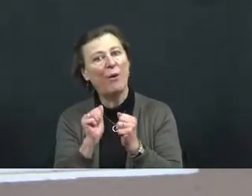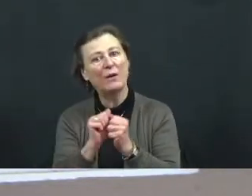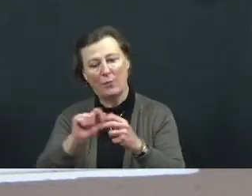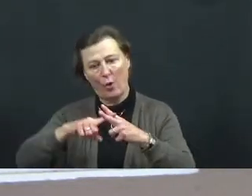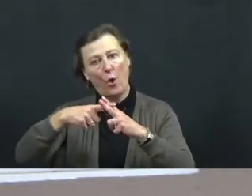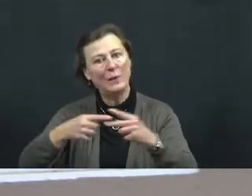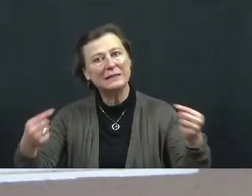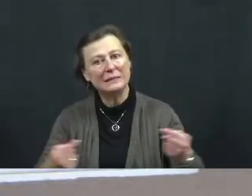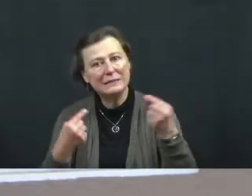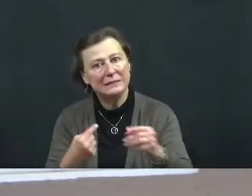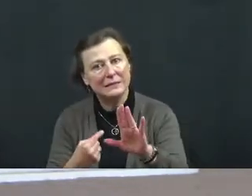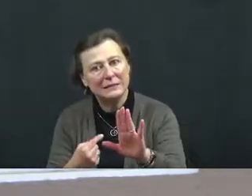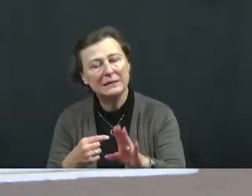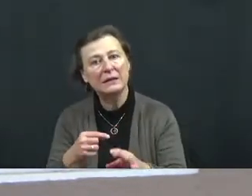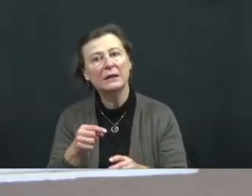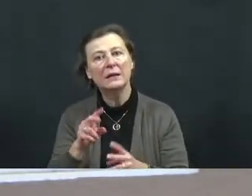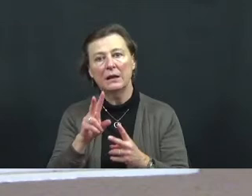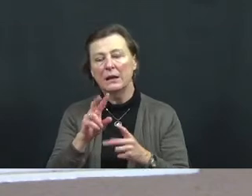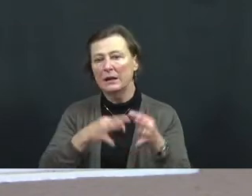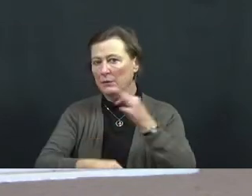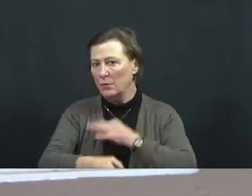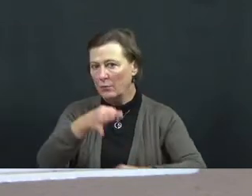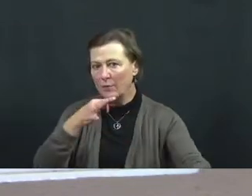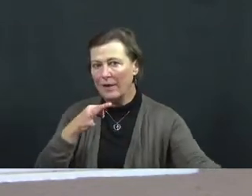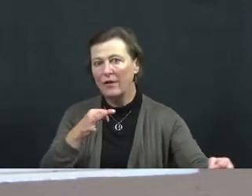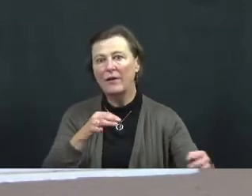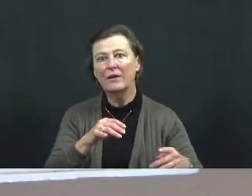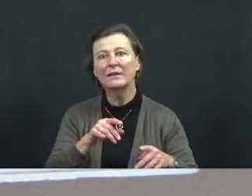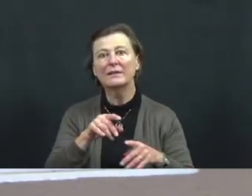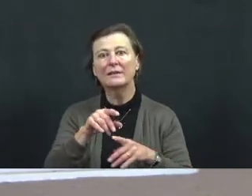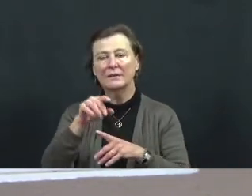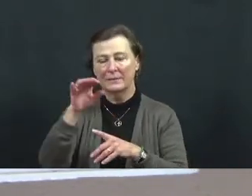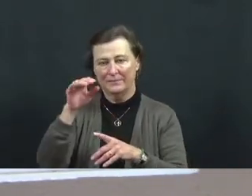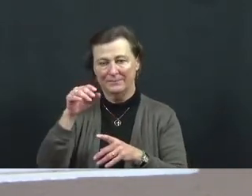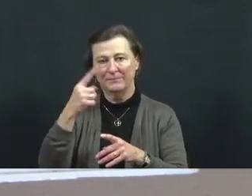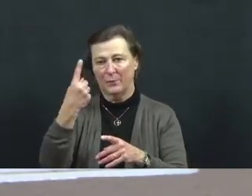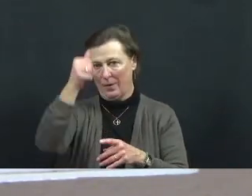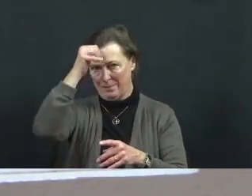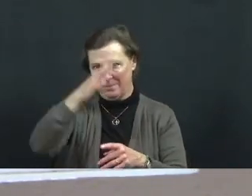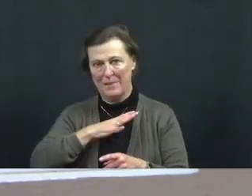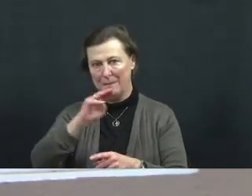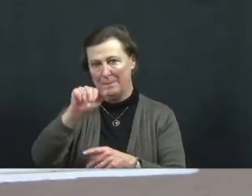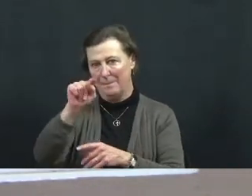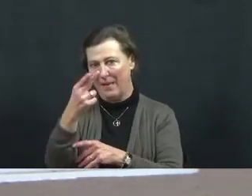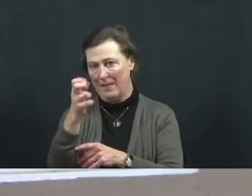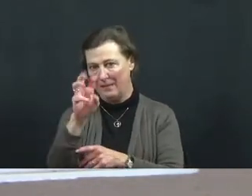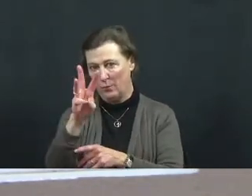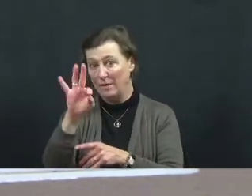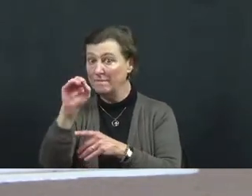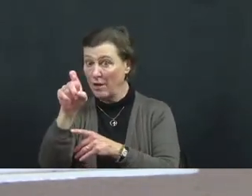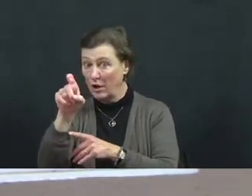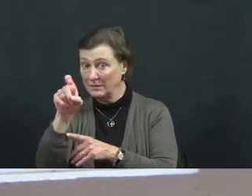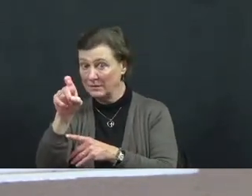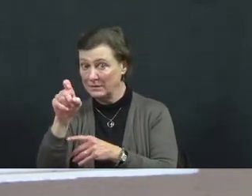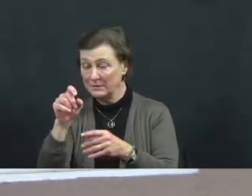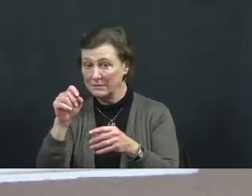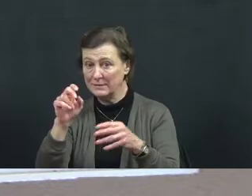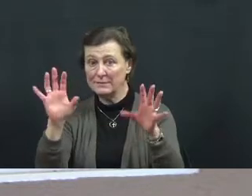But rather, as the renegade theologian Matthew Fox put it, you were born with original blessing.